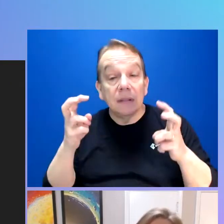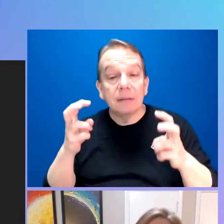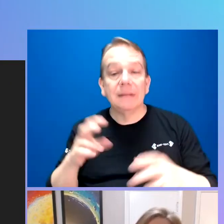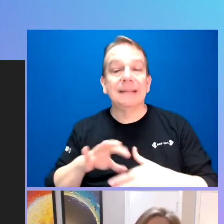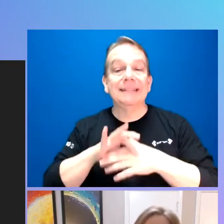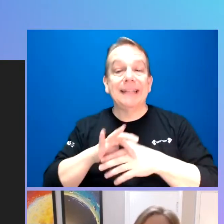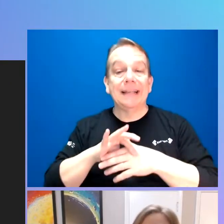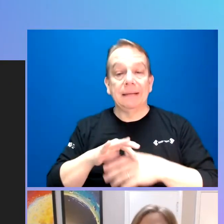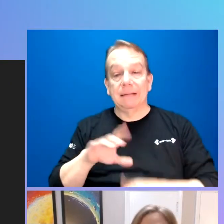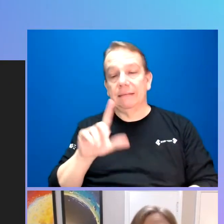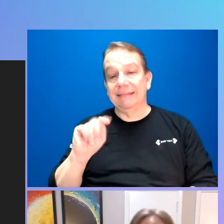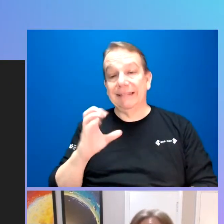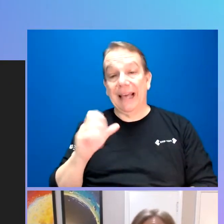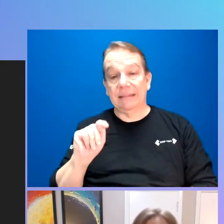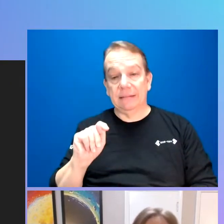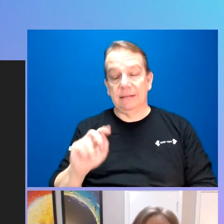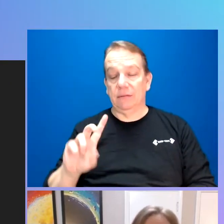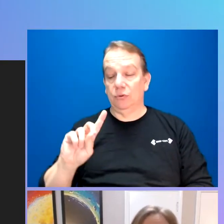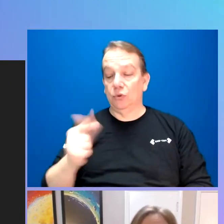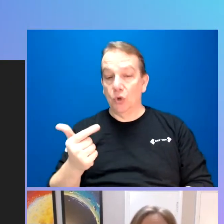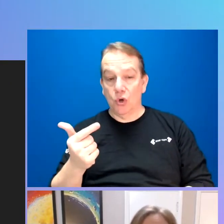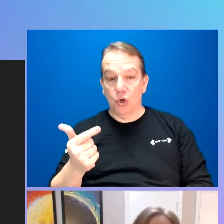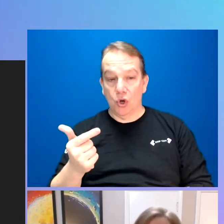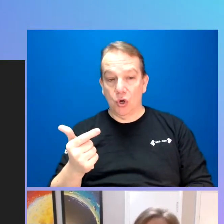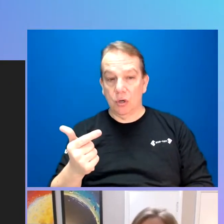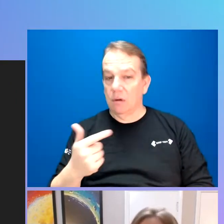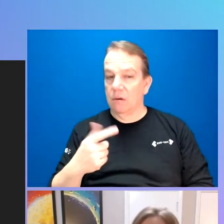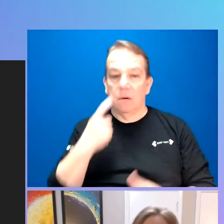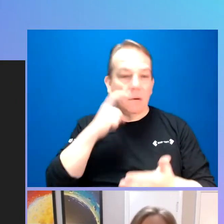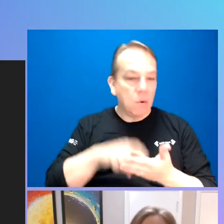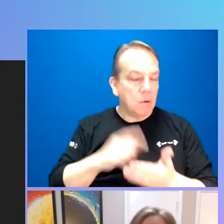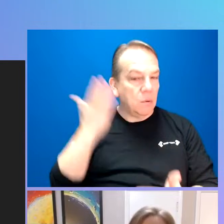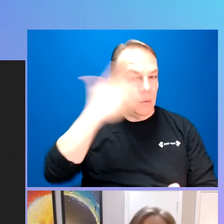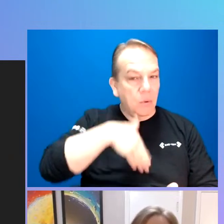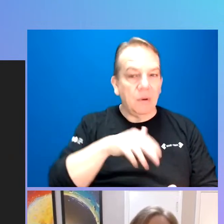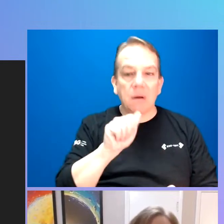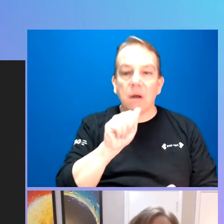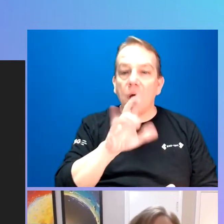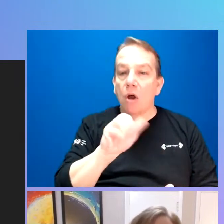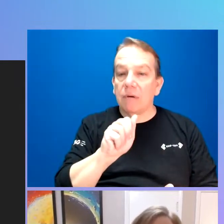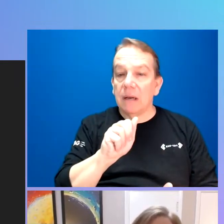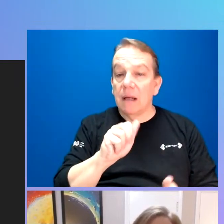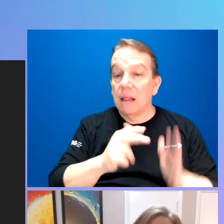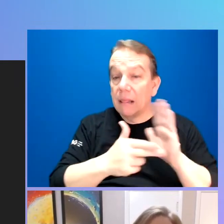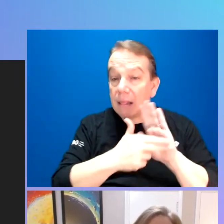dogs. I don't notice an aria label or aria labeled by